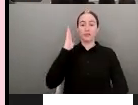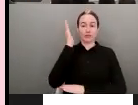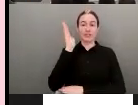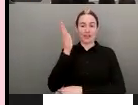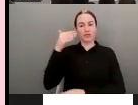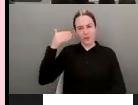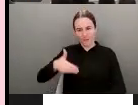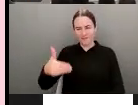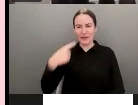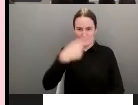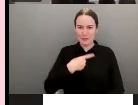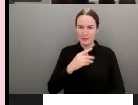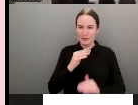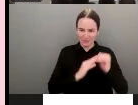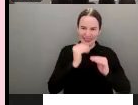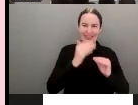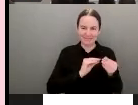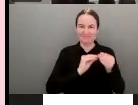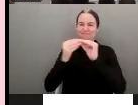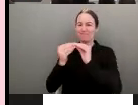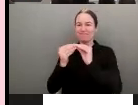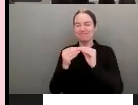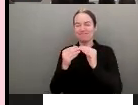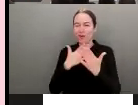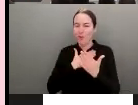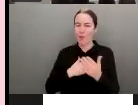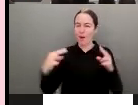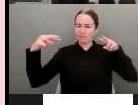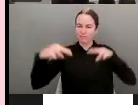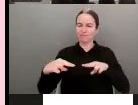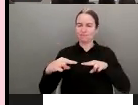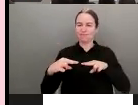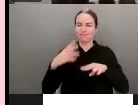two-sided question.